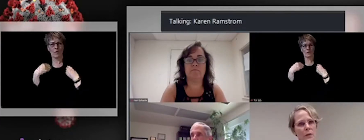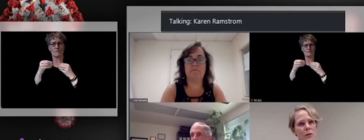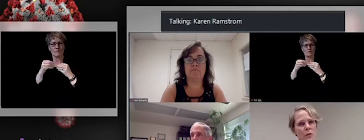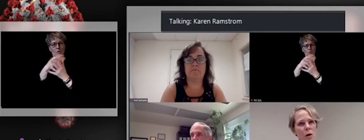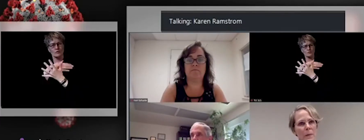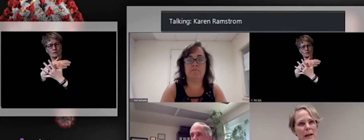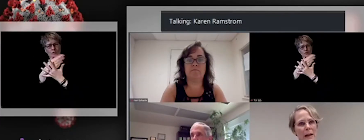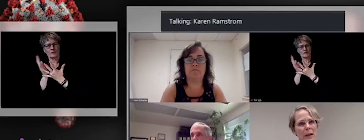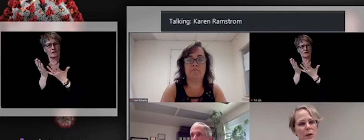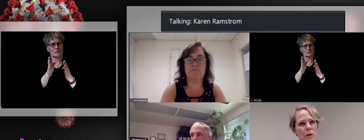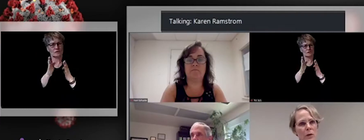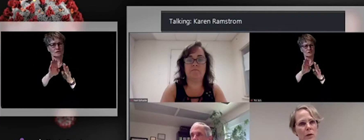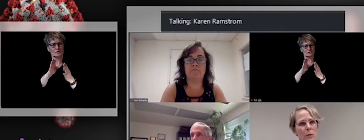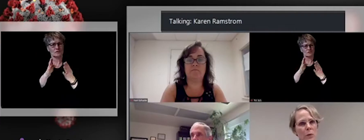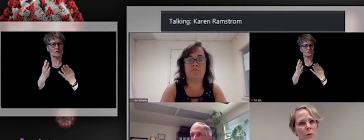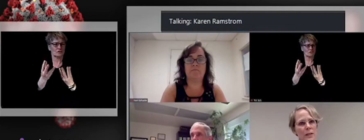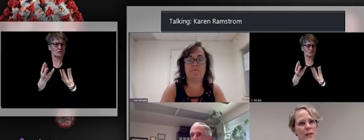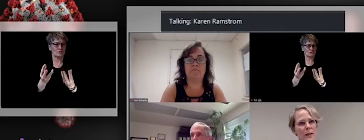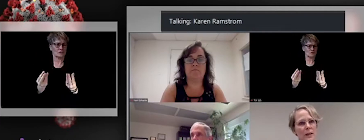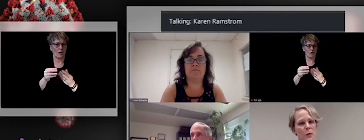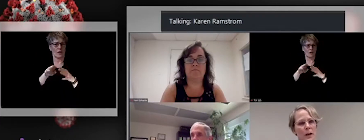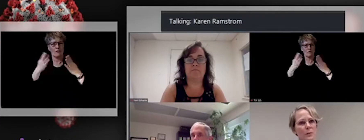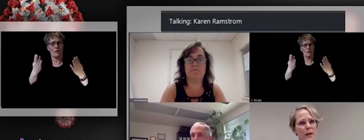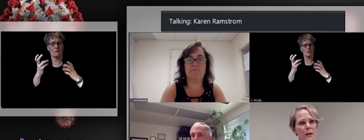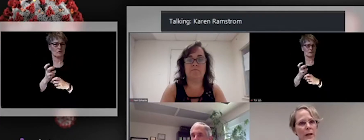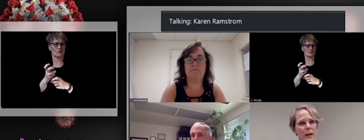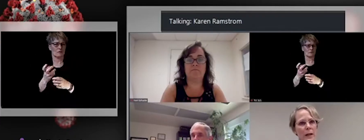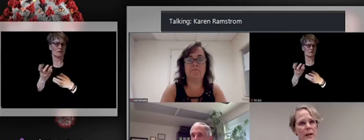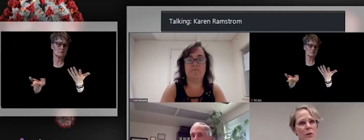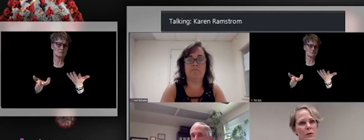I'm hoping to learn more, but I think we'll have more details when it comes out in writing,